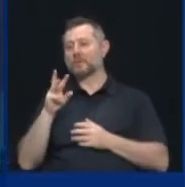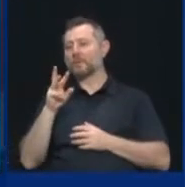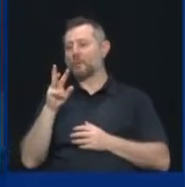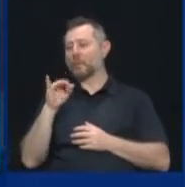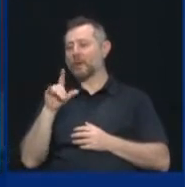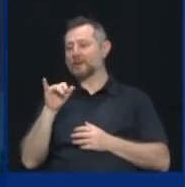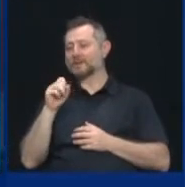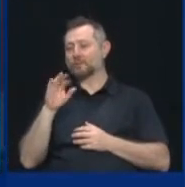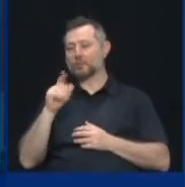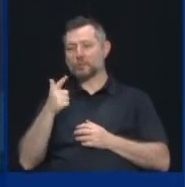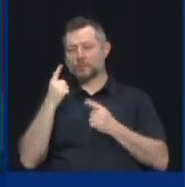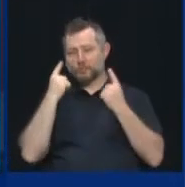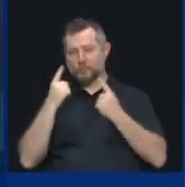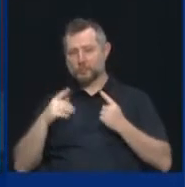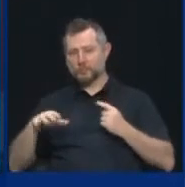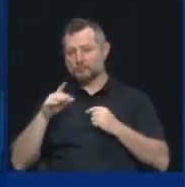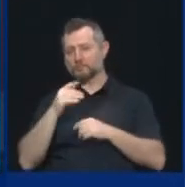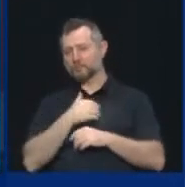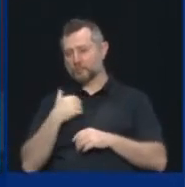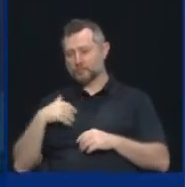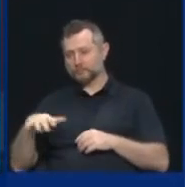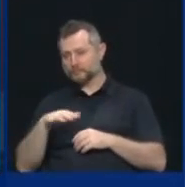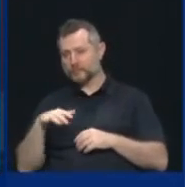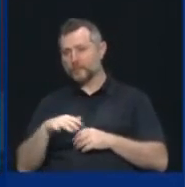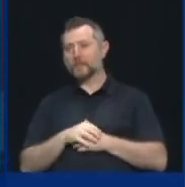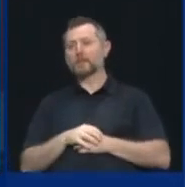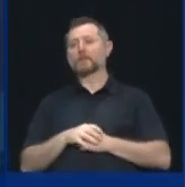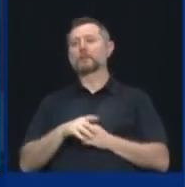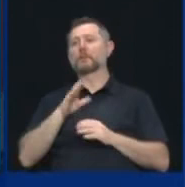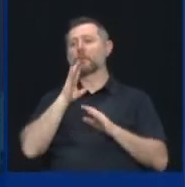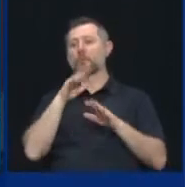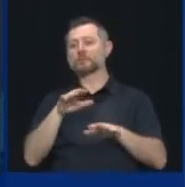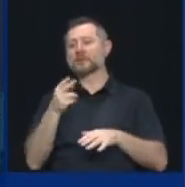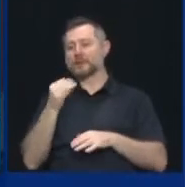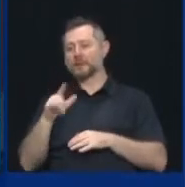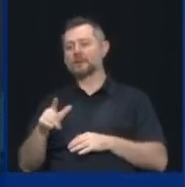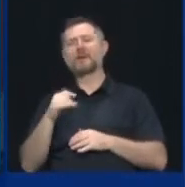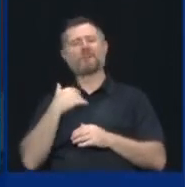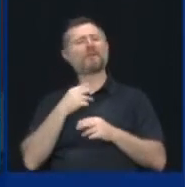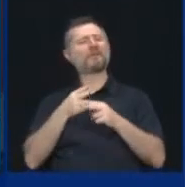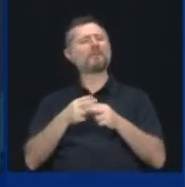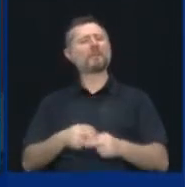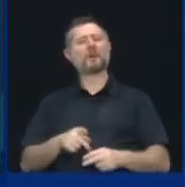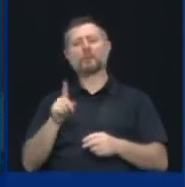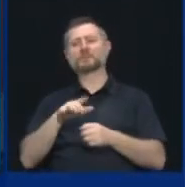TWO ROCKAWAY, QUEENS, LLWIIAMSBURG BROOKLYN.